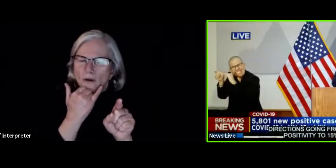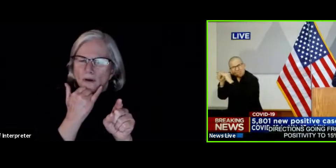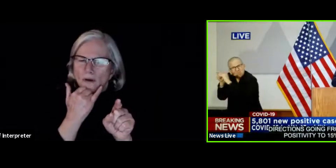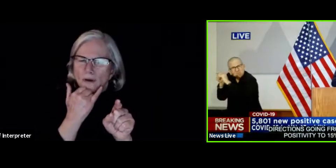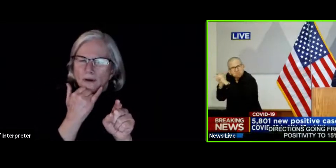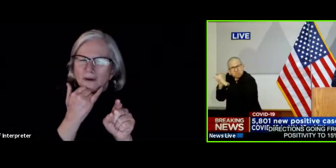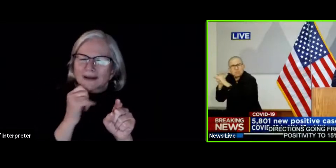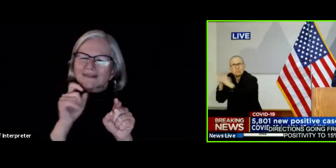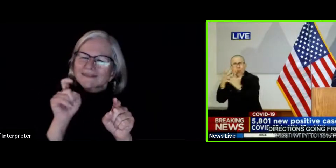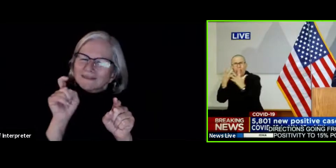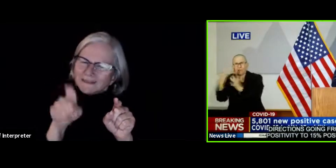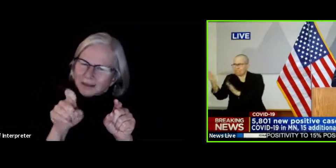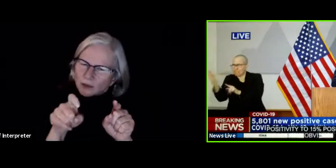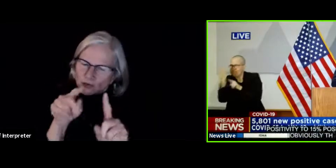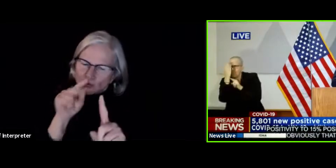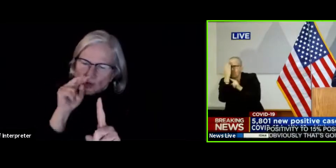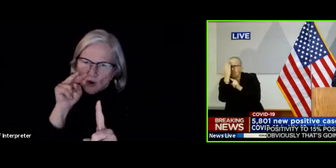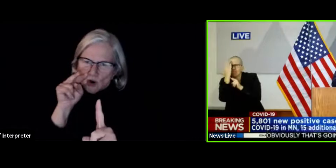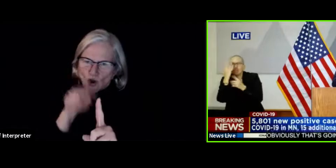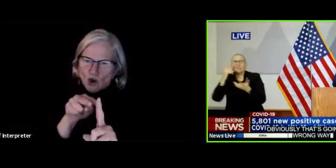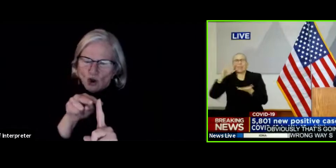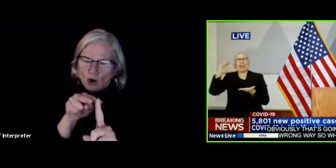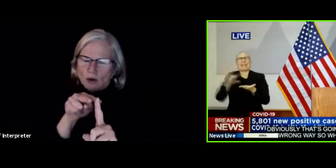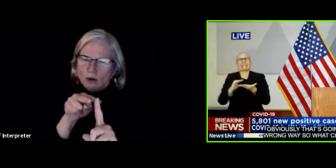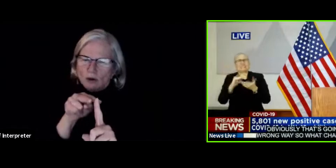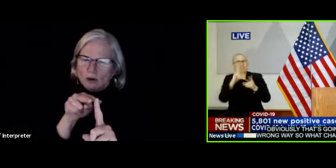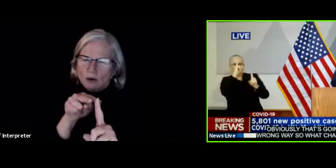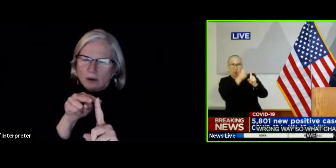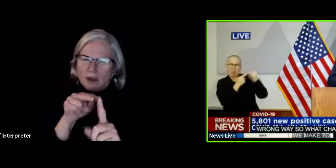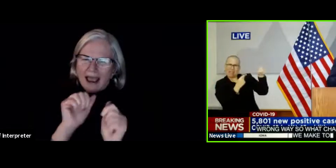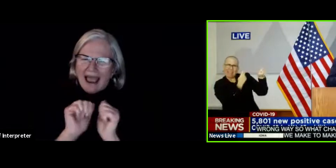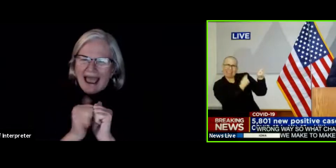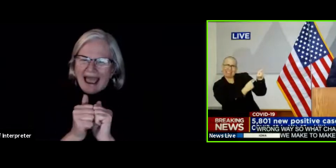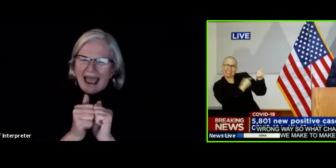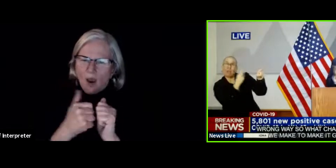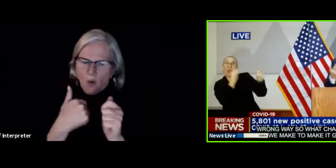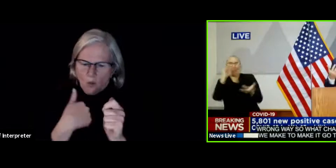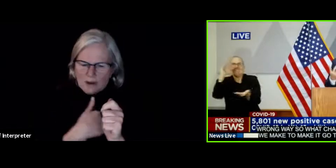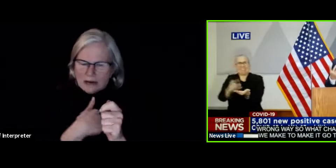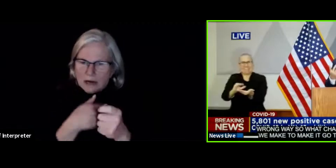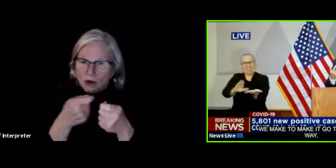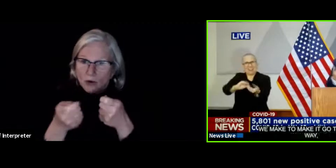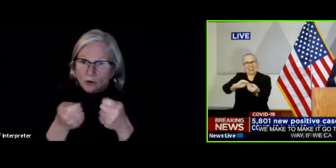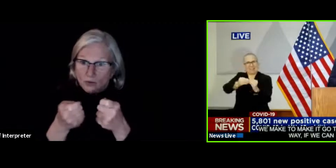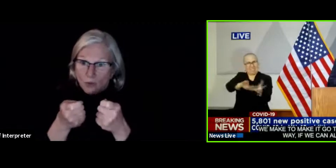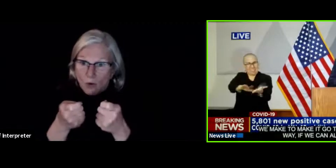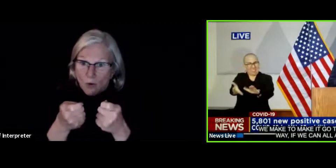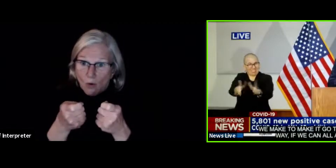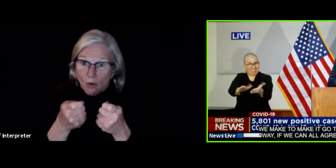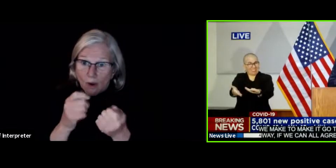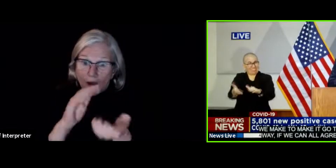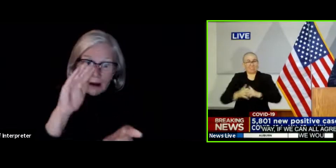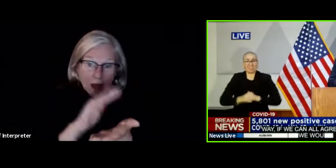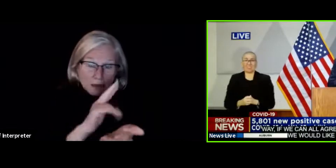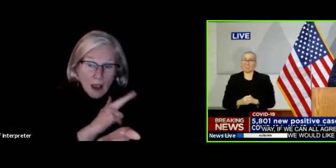AND LESS PEOPLE IN THE HOSPITAL AND FUSER PEOPLE DYING FROM IT. AND THAT'S BEEN THE PROCESS FROM THE BEGINNING TO MAKE SURE, ONE,